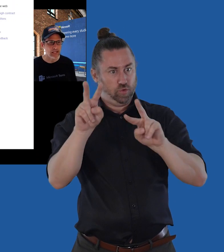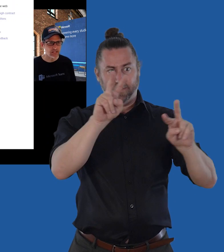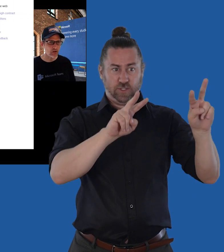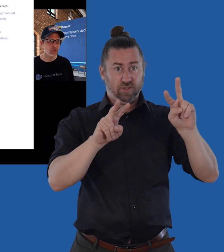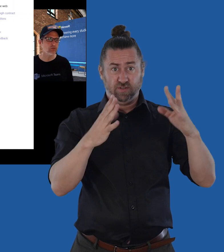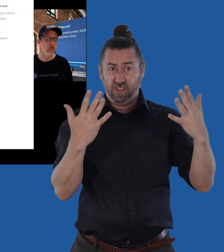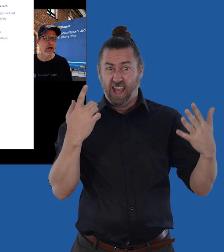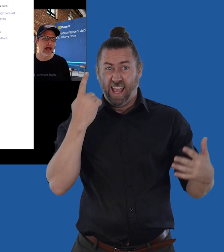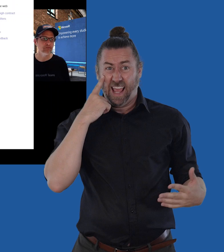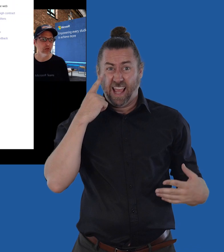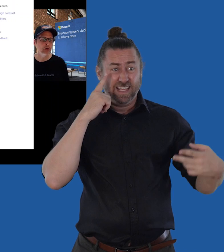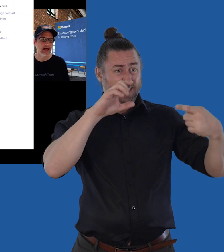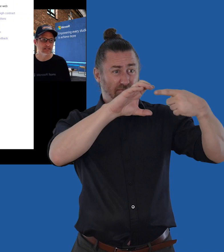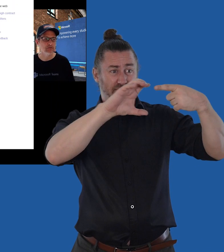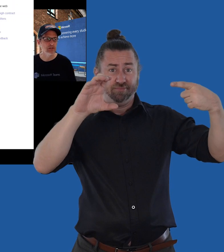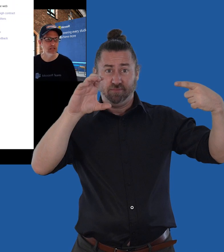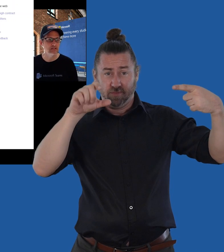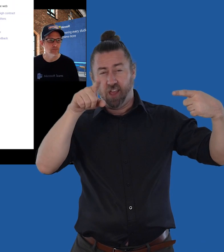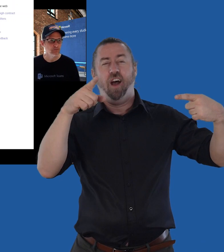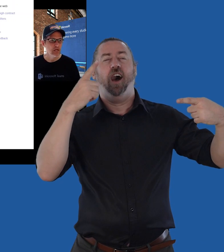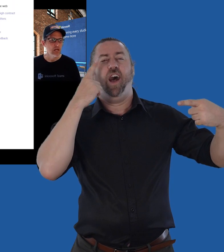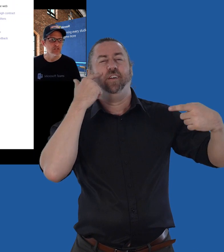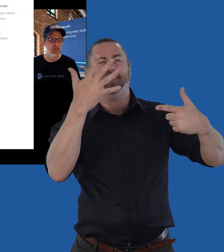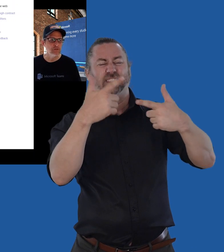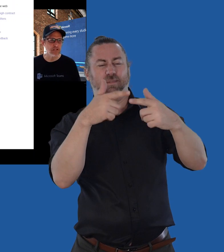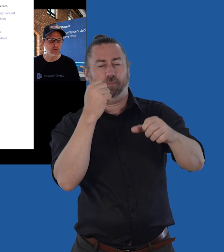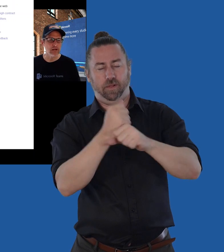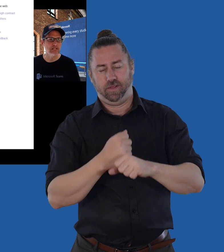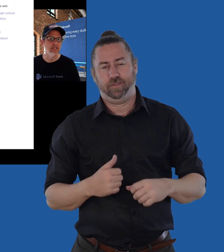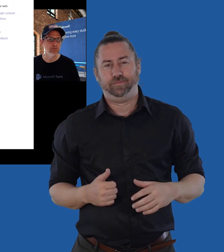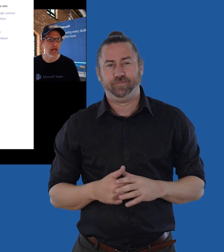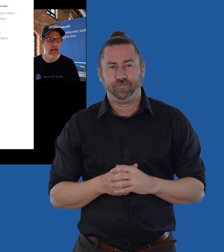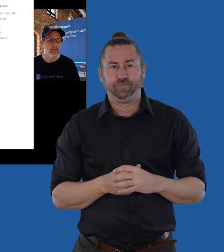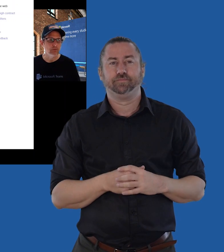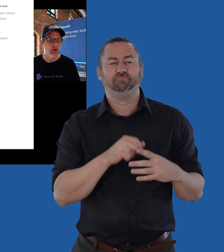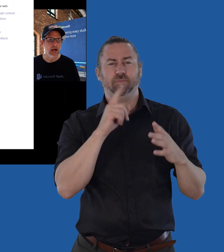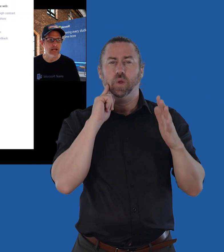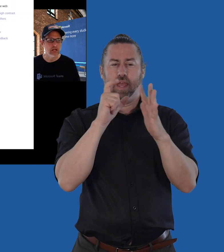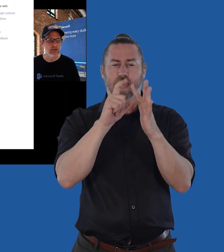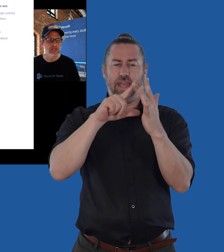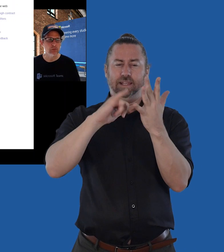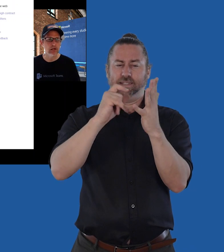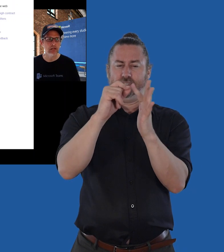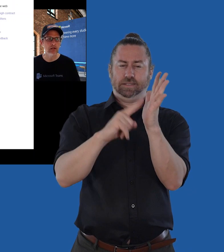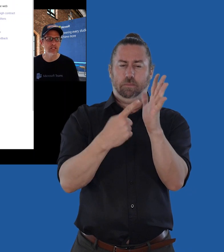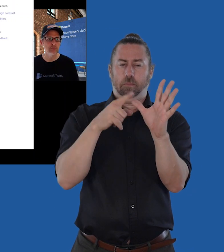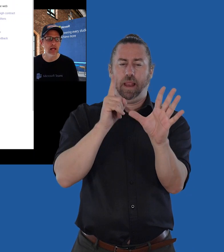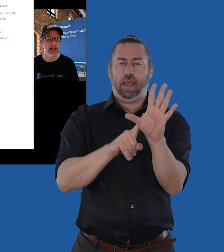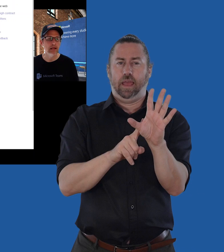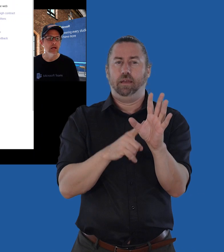And let's go through, and have a look at some of these. So, the first one is, Display, alright, now, you can see when I click on Display,